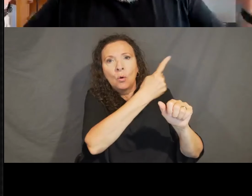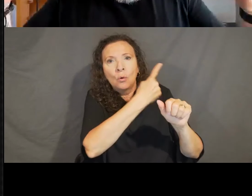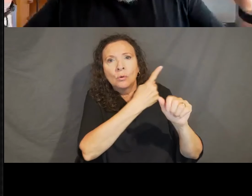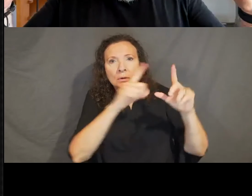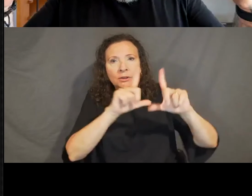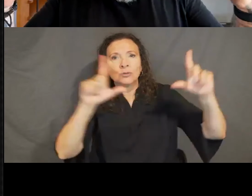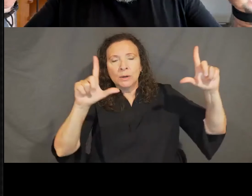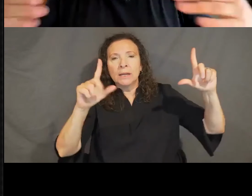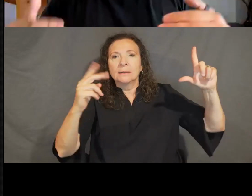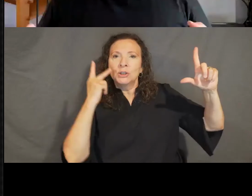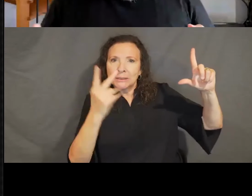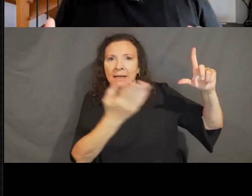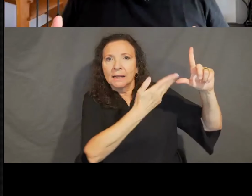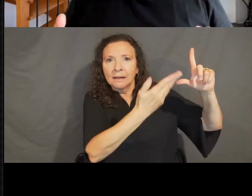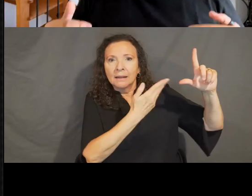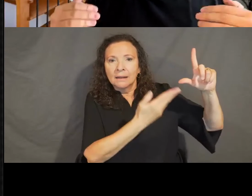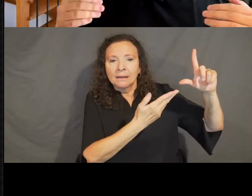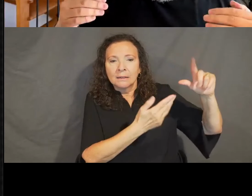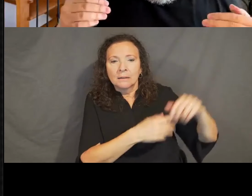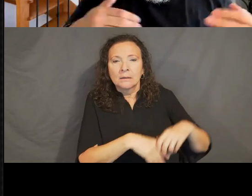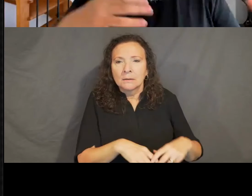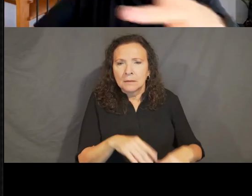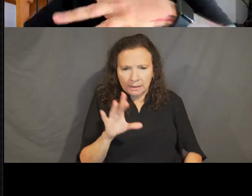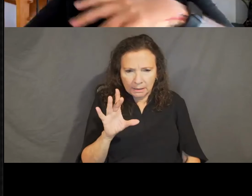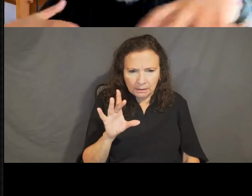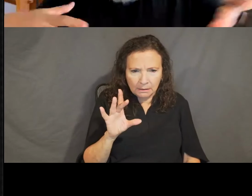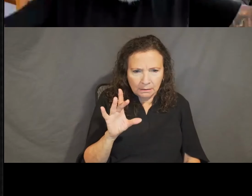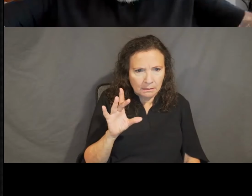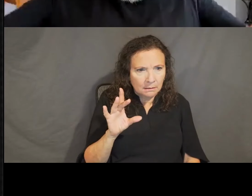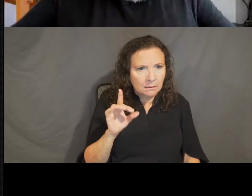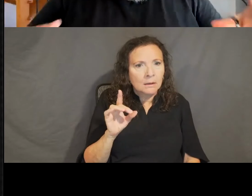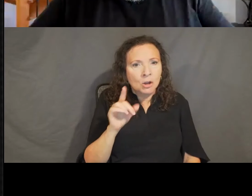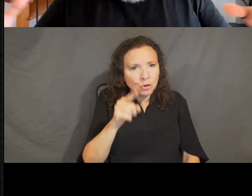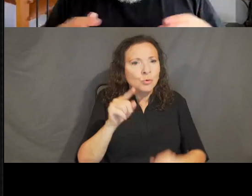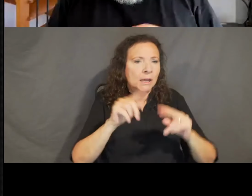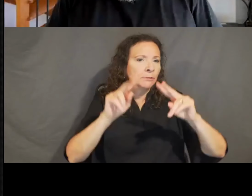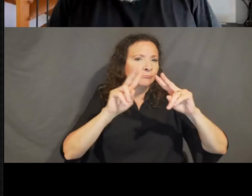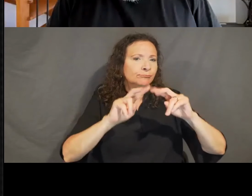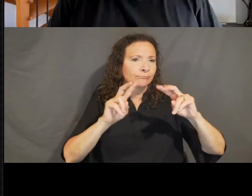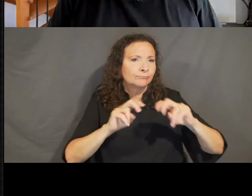There are eight personas in there. I will let you explore that. We don't have the bandwidth to do that today.